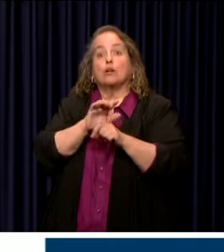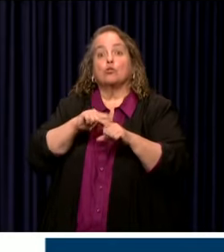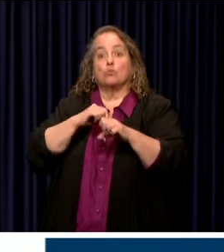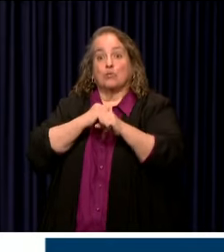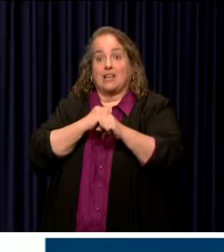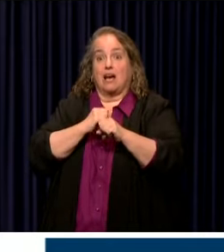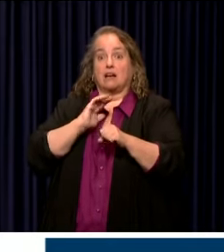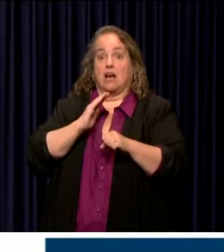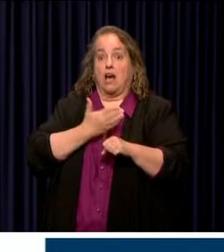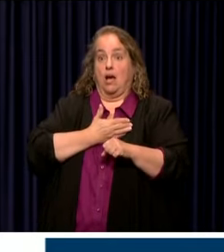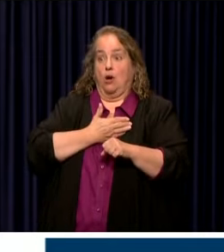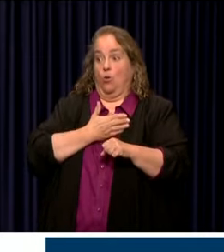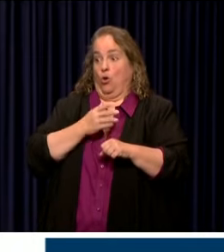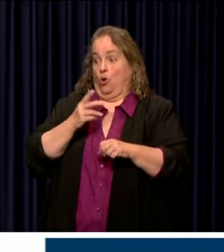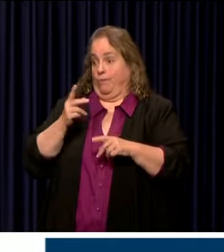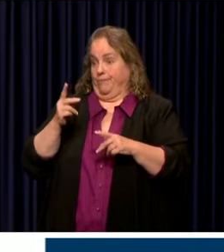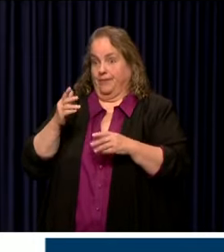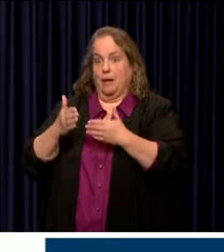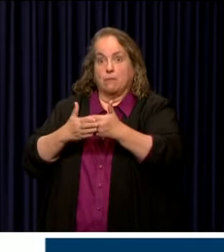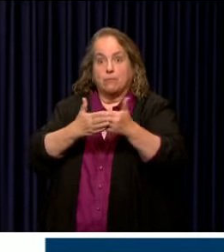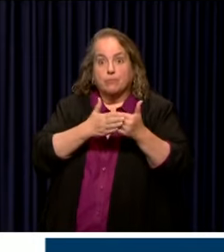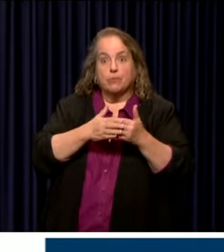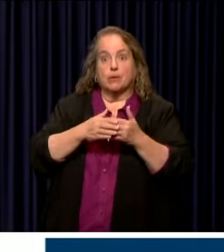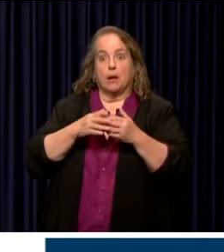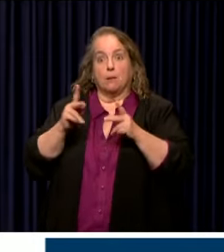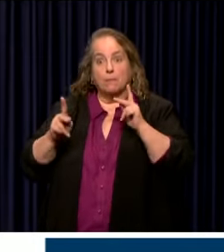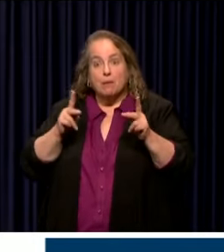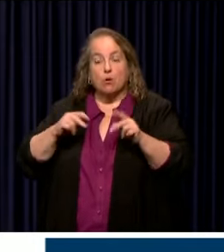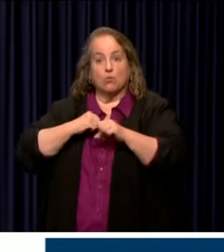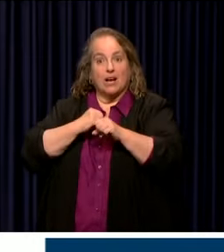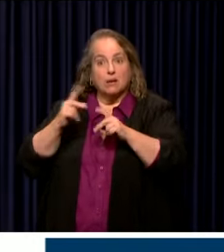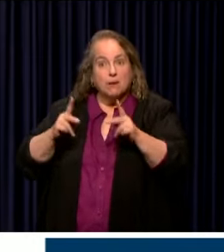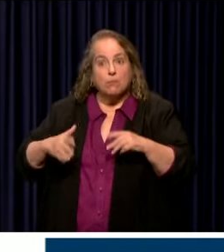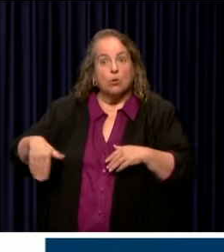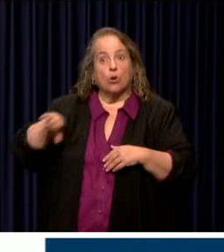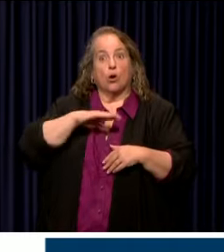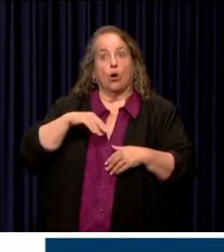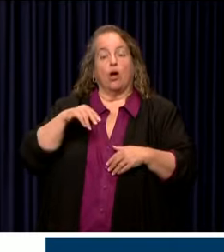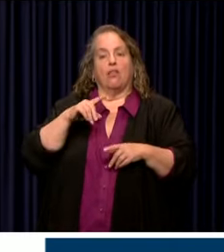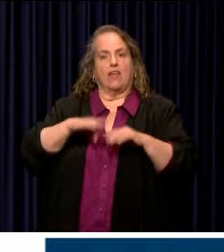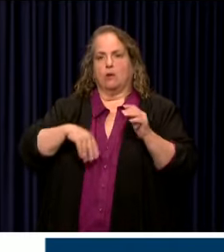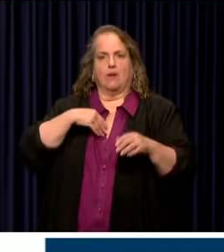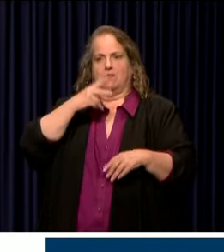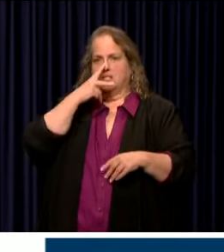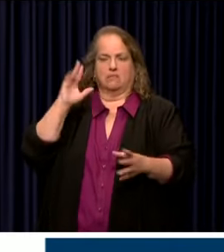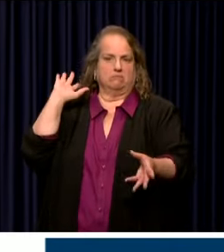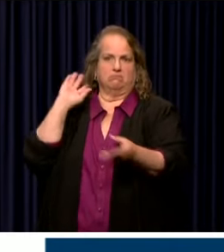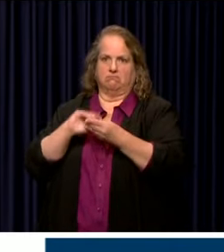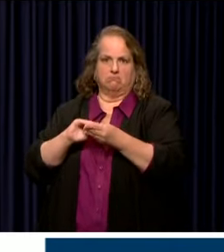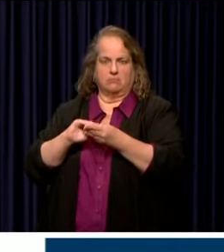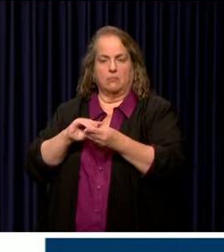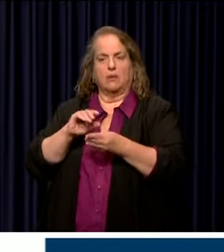THIS OUT.